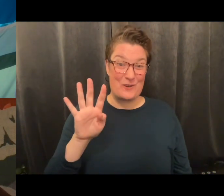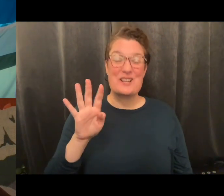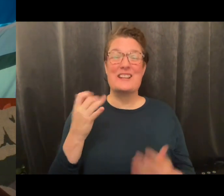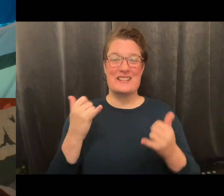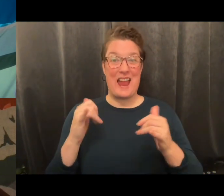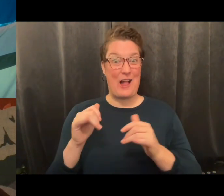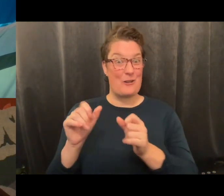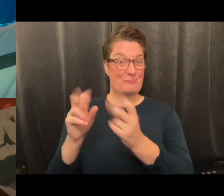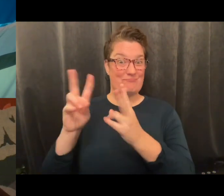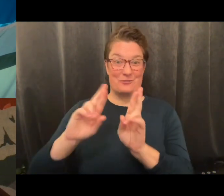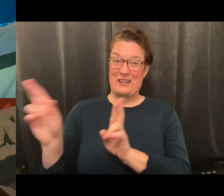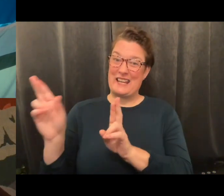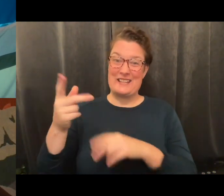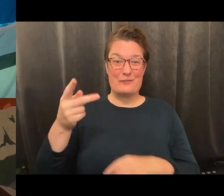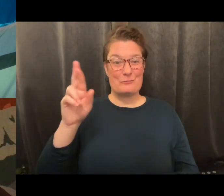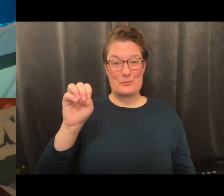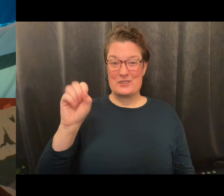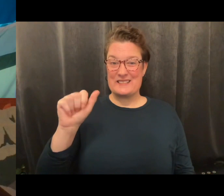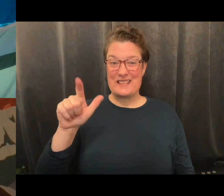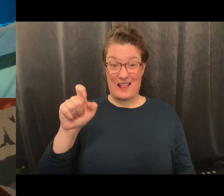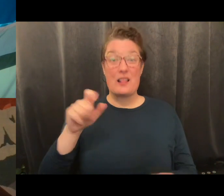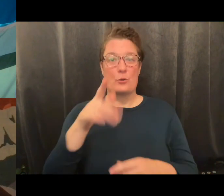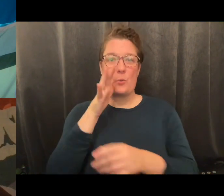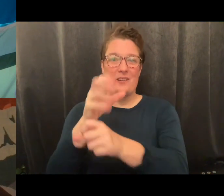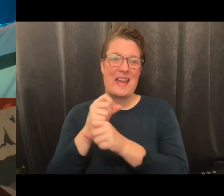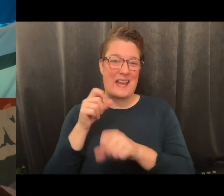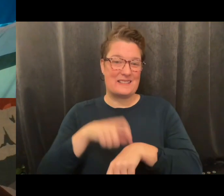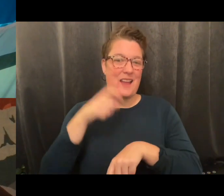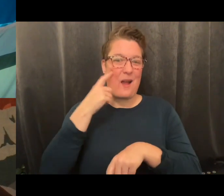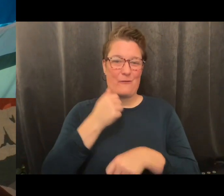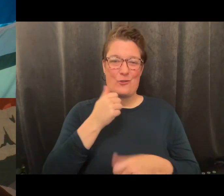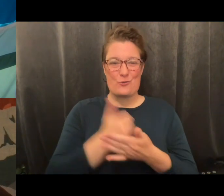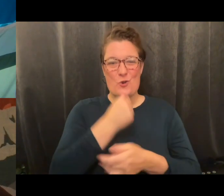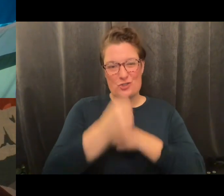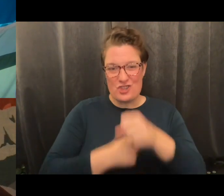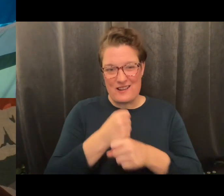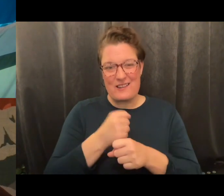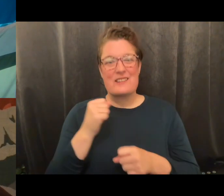So, we're super excited to be able to make this offering again and happy Elul and this